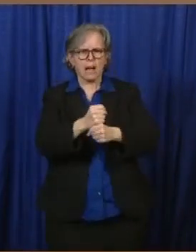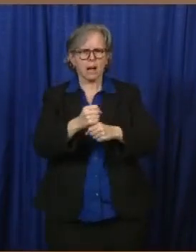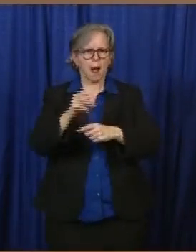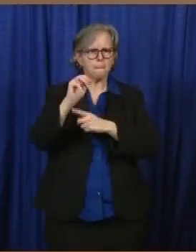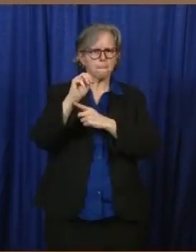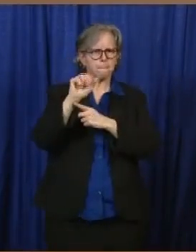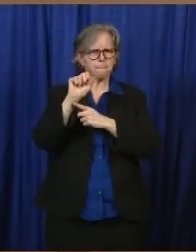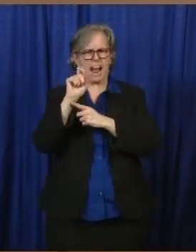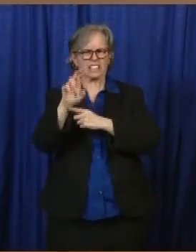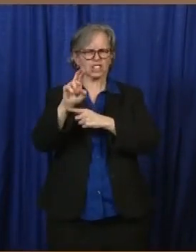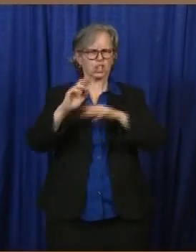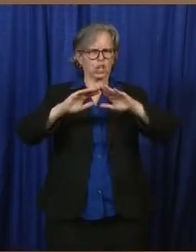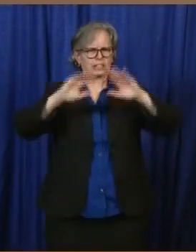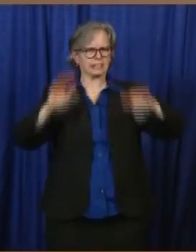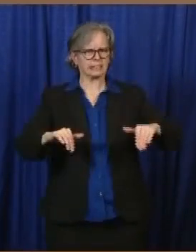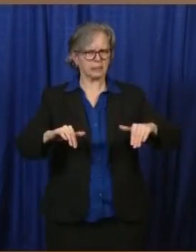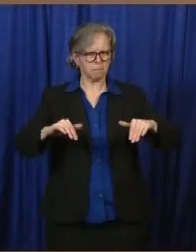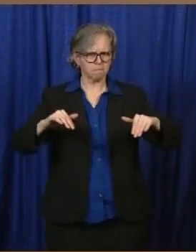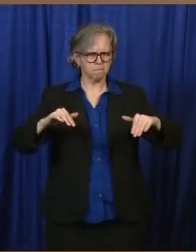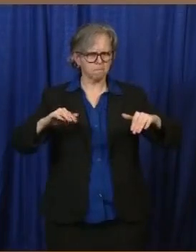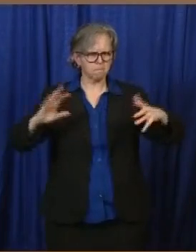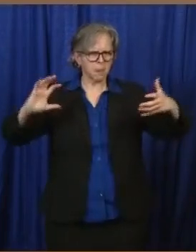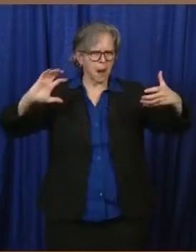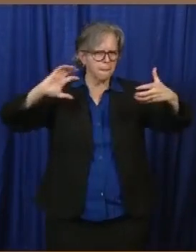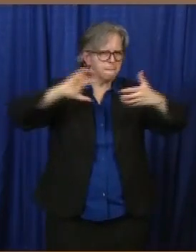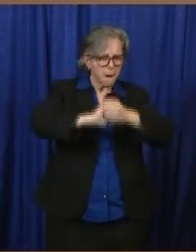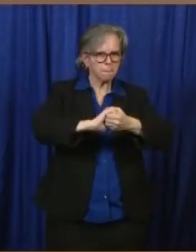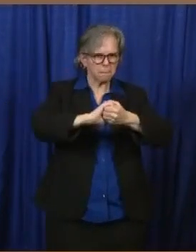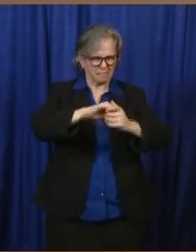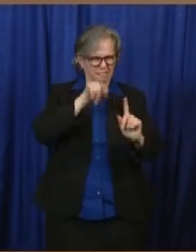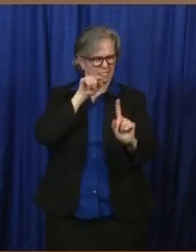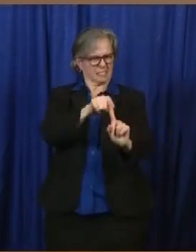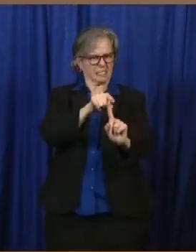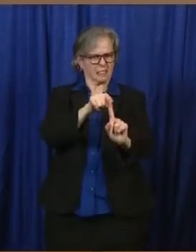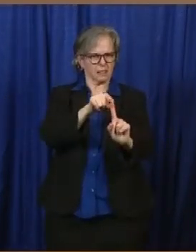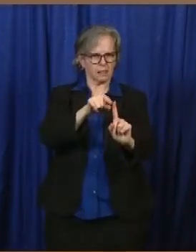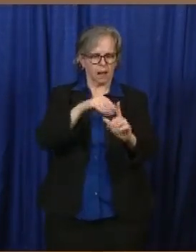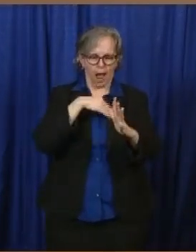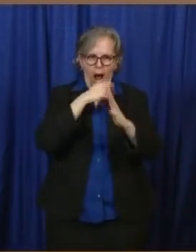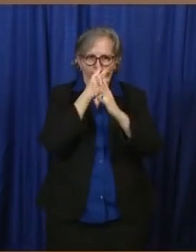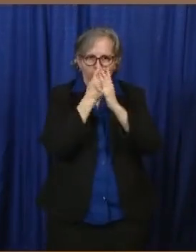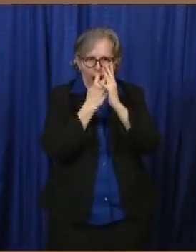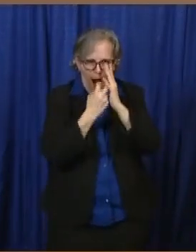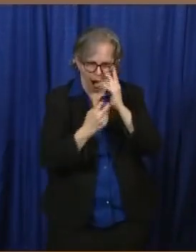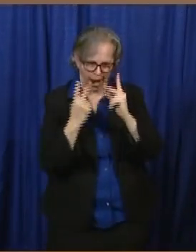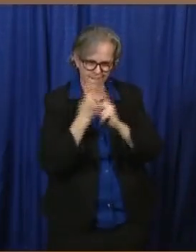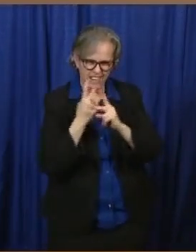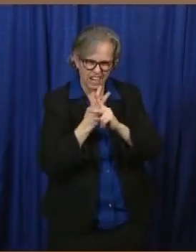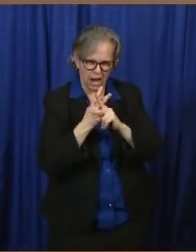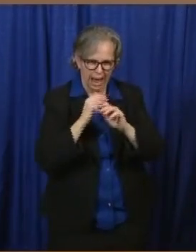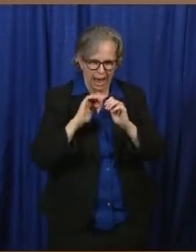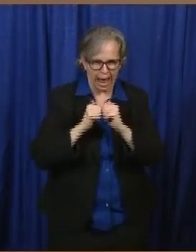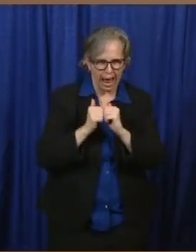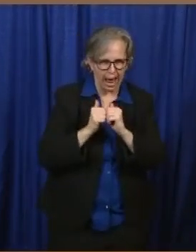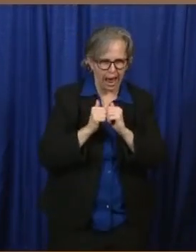EVER HAVE. WHAT I'M SO PROUD OF IS THE CEOS OF ALL OF THESE HOSPITALS ARE WORKING TOGETHER TO CREATE A MASTER SYSTEM. THAT IS WHAT I'M SPENDING MY